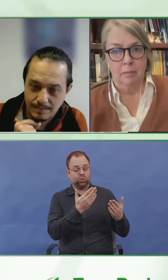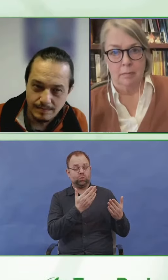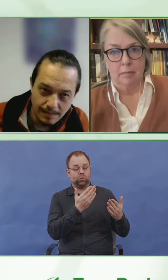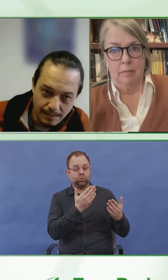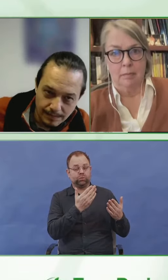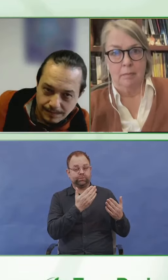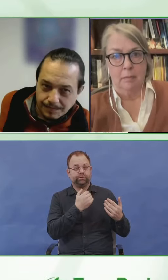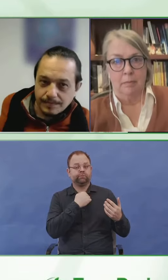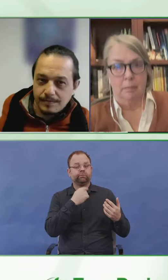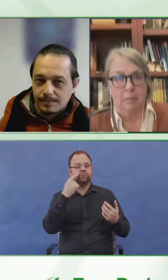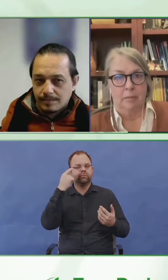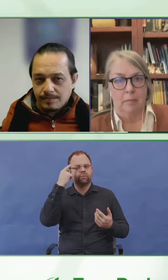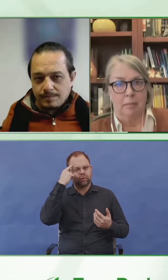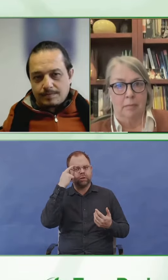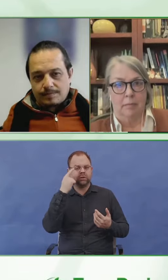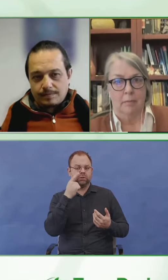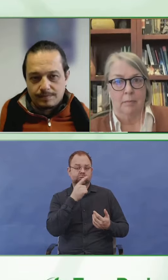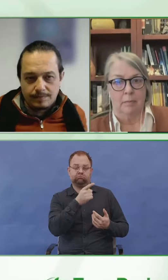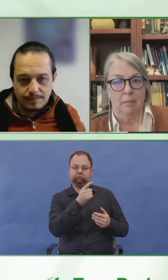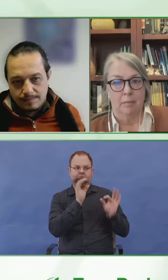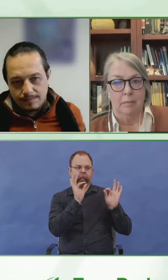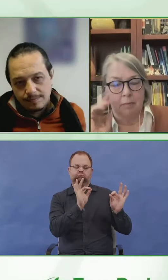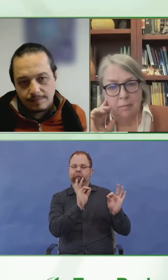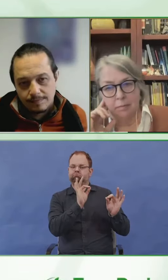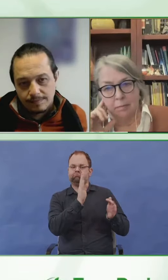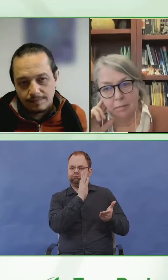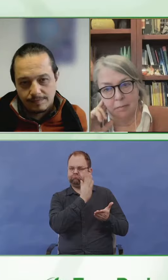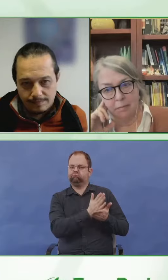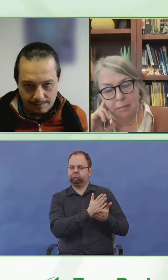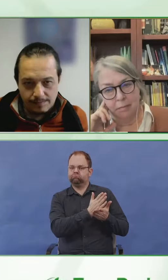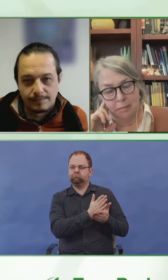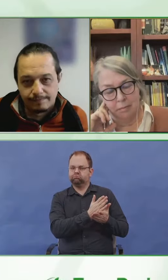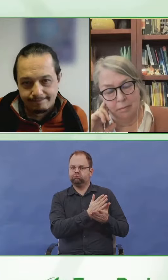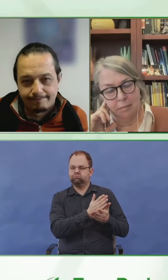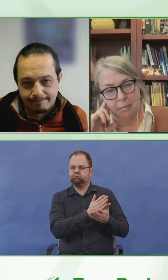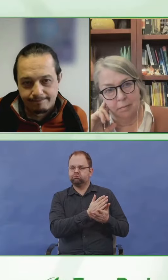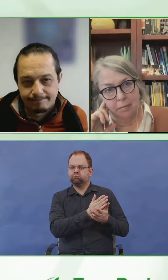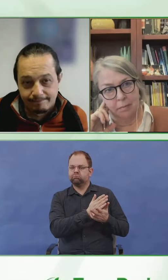disabled people to draw on the support in the way they want to, the funding has to drive that.